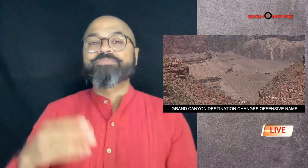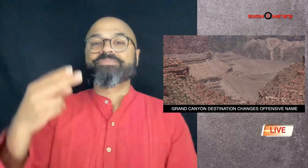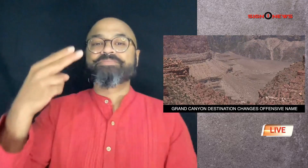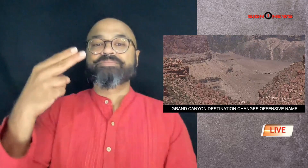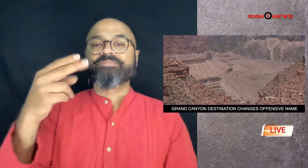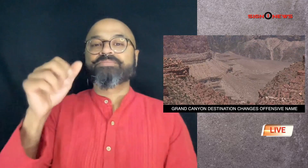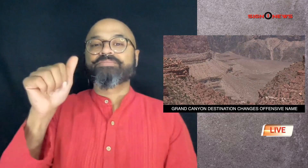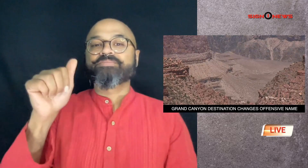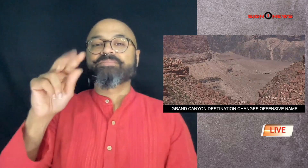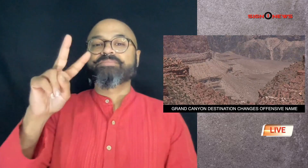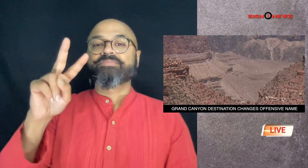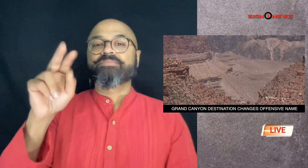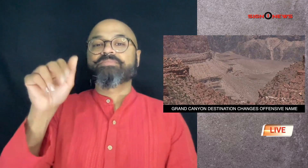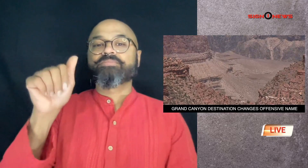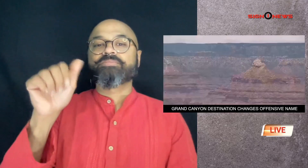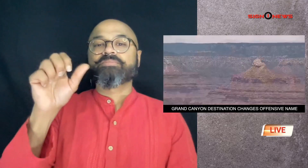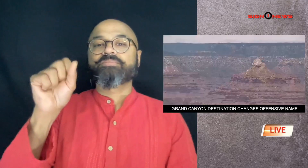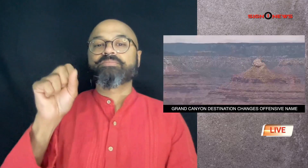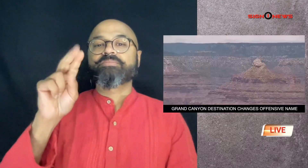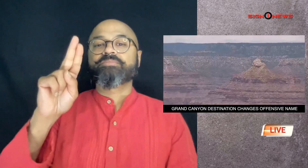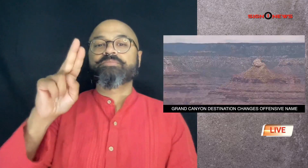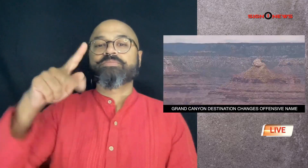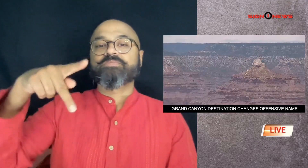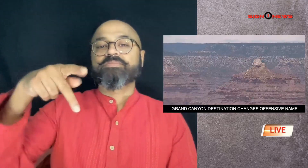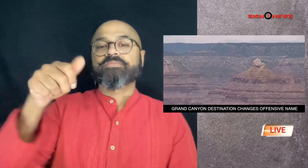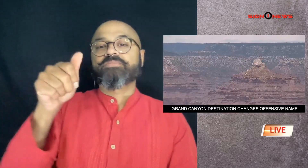it will now be called Havasupai Gardens